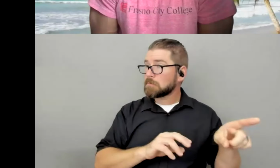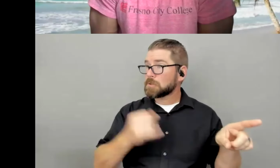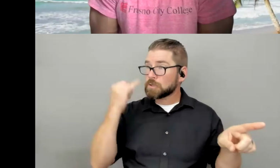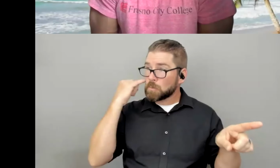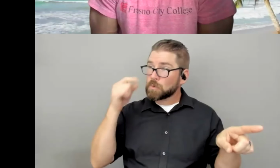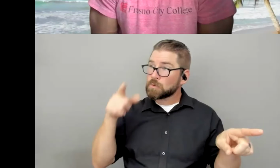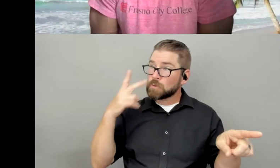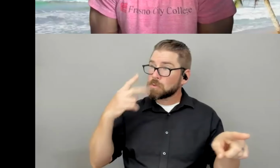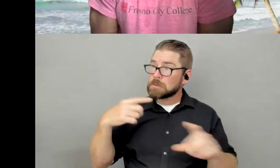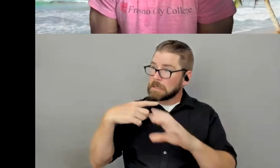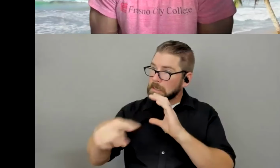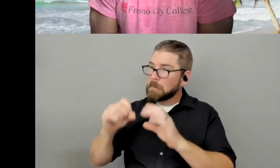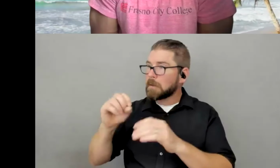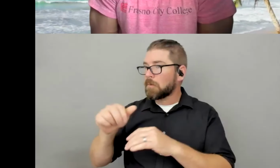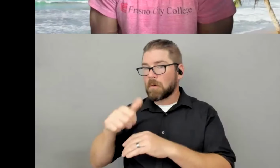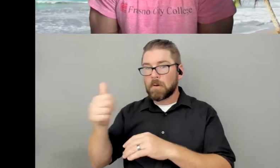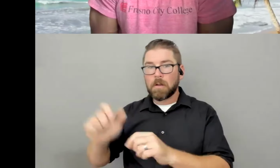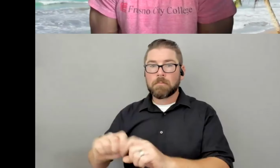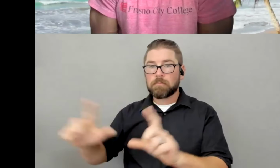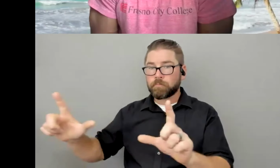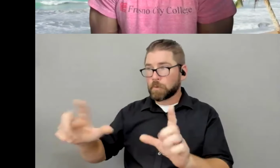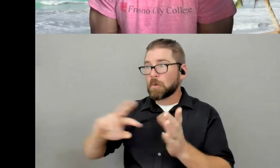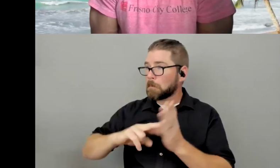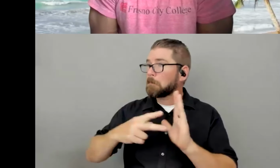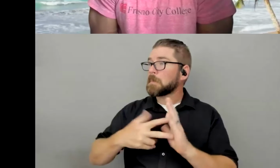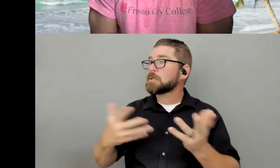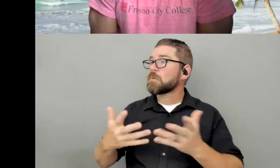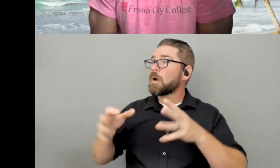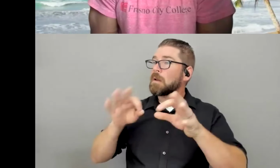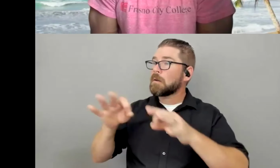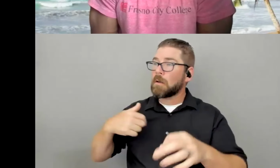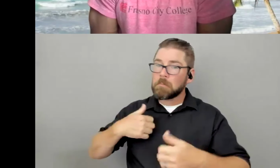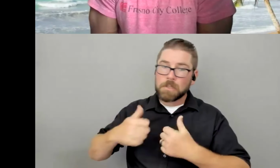This is what I'm trying to do. You know, I'm really concerned about your success.